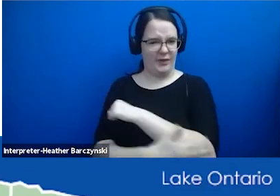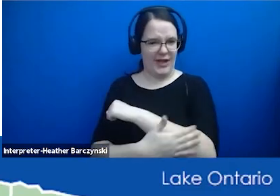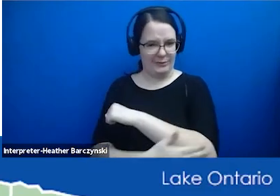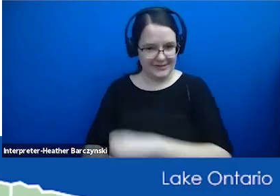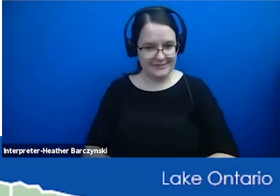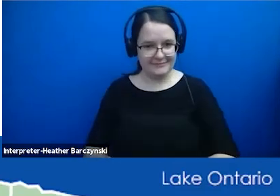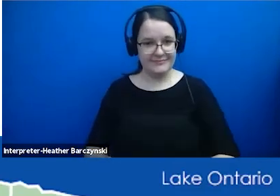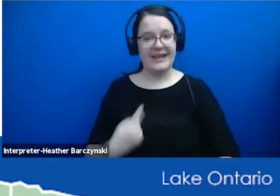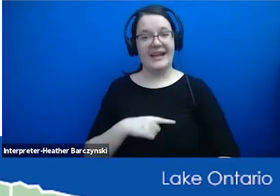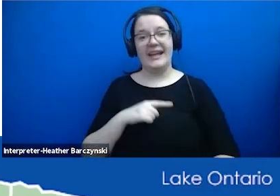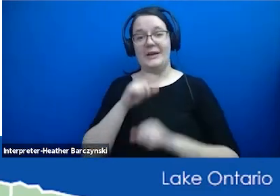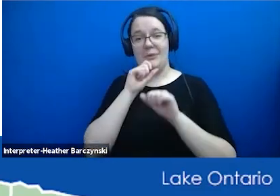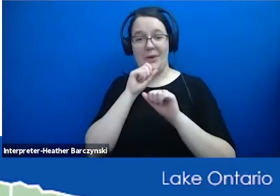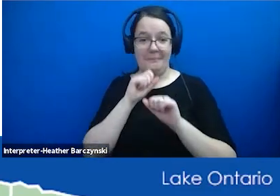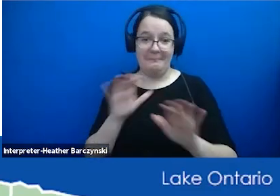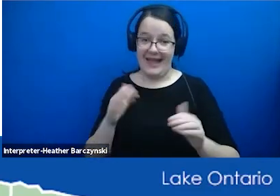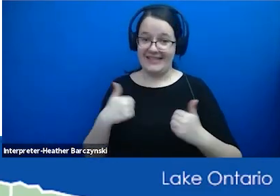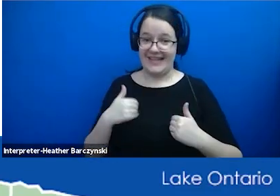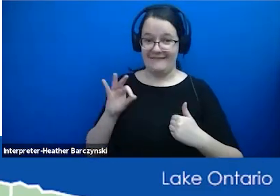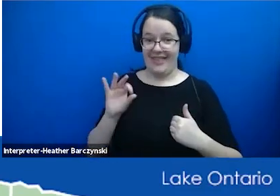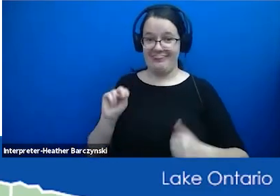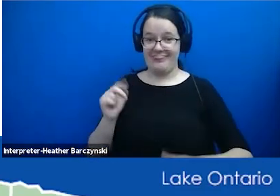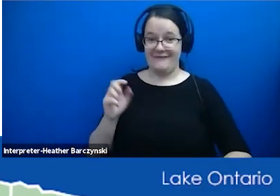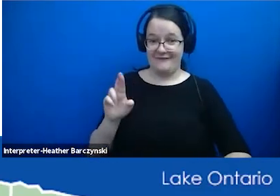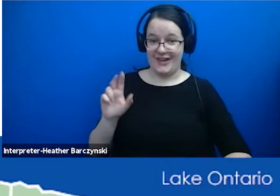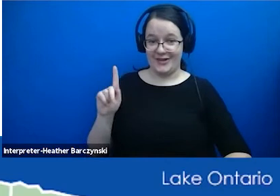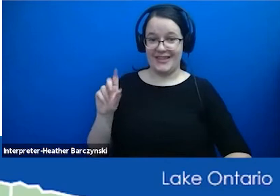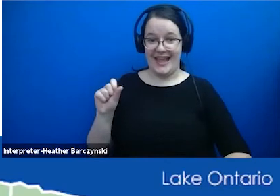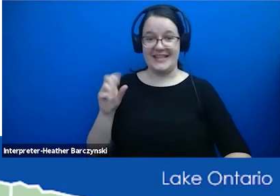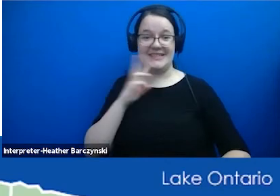the finger lakes in our region and that's what our region is called if i could have the next slide